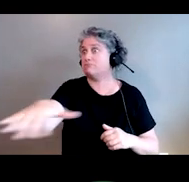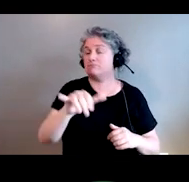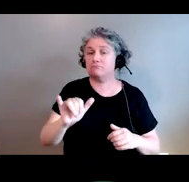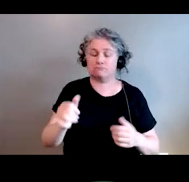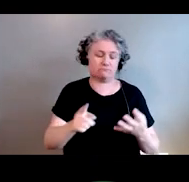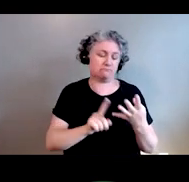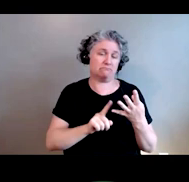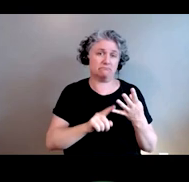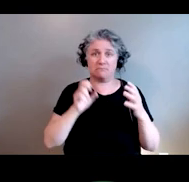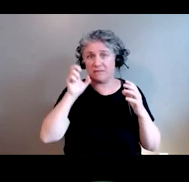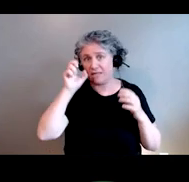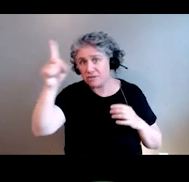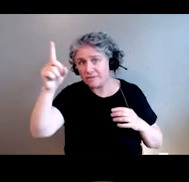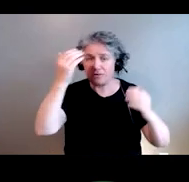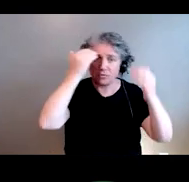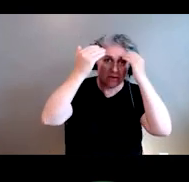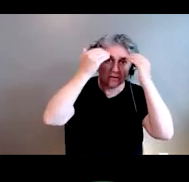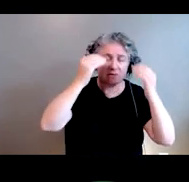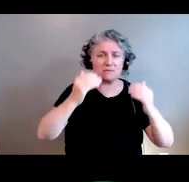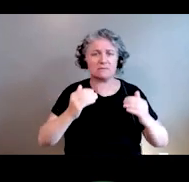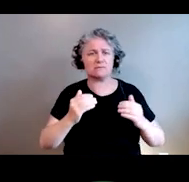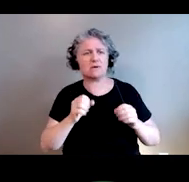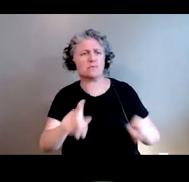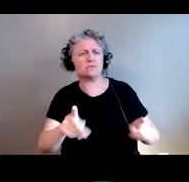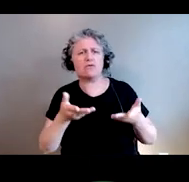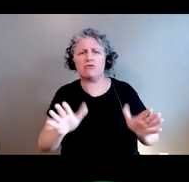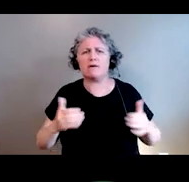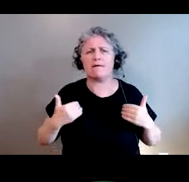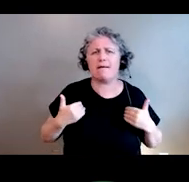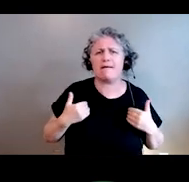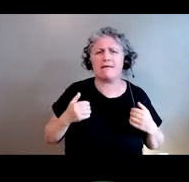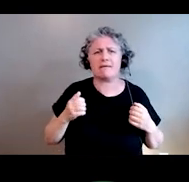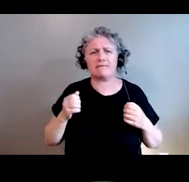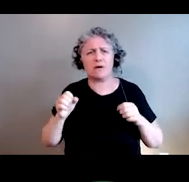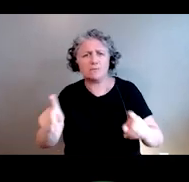And highlighting the work that still needs to be done. And the benefits of why. It is